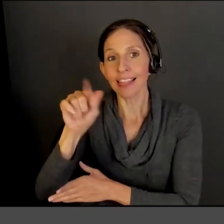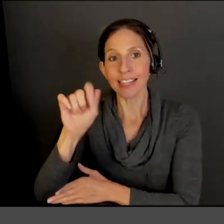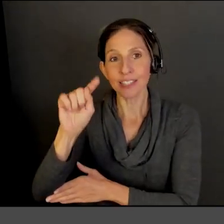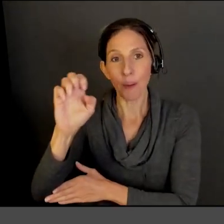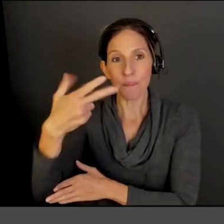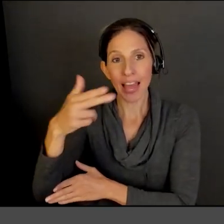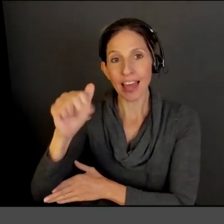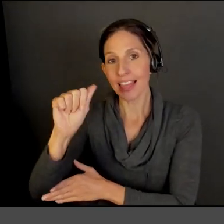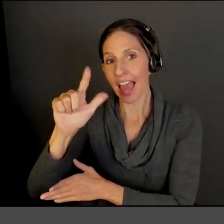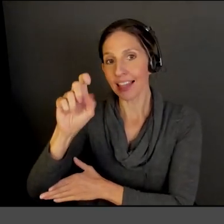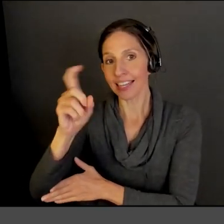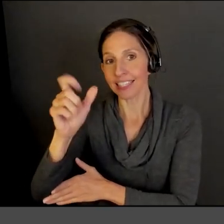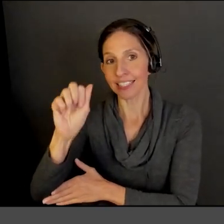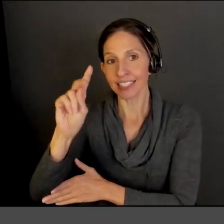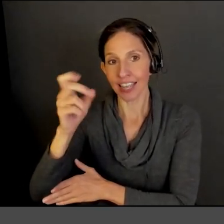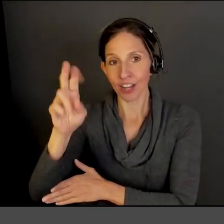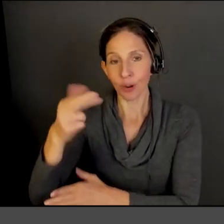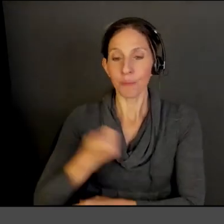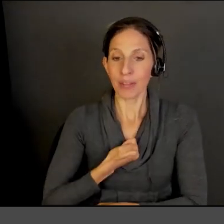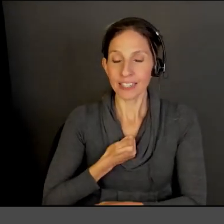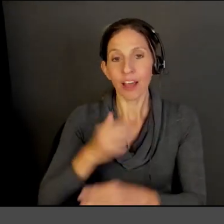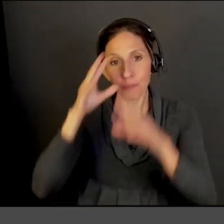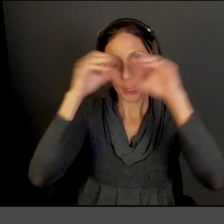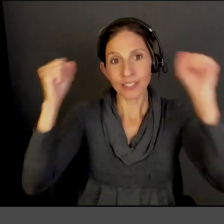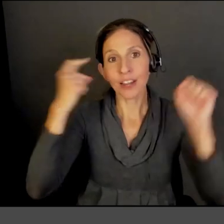AND IT'S MY GREAT PLEASURE TO WELCOME YOU TO OUR EVENT,